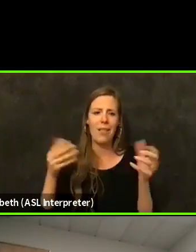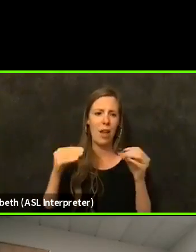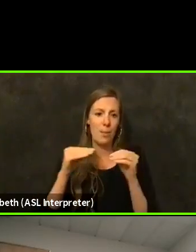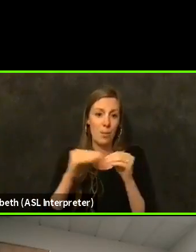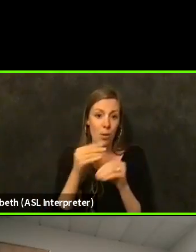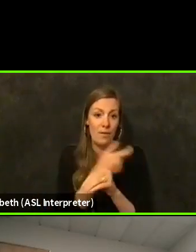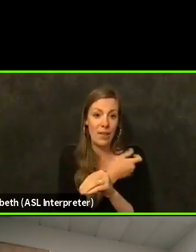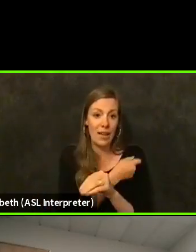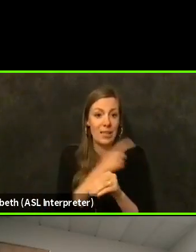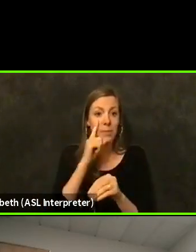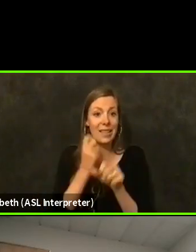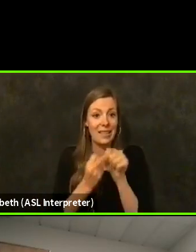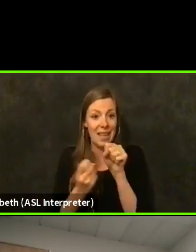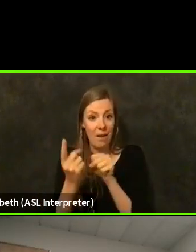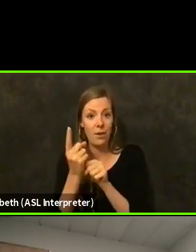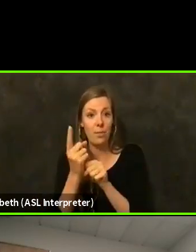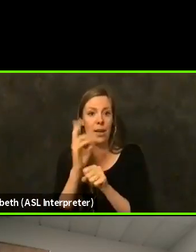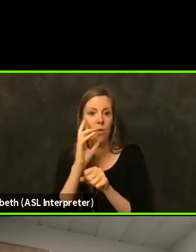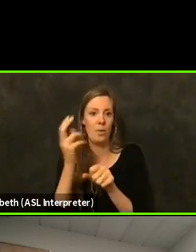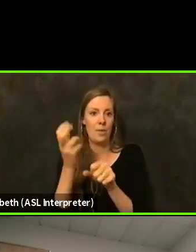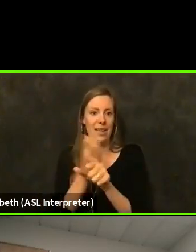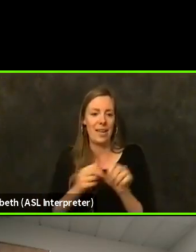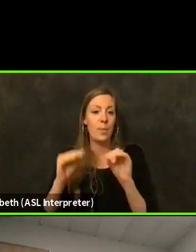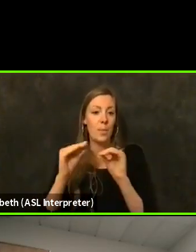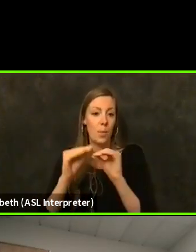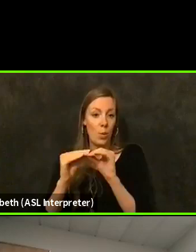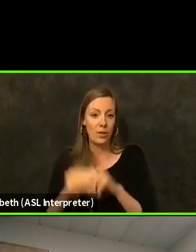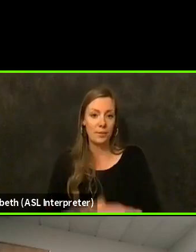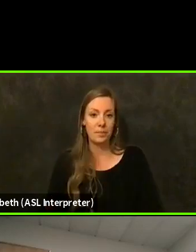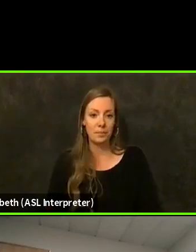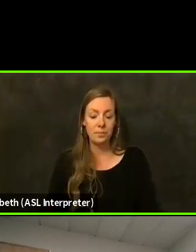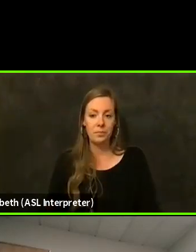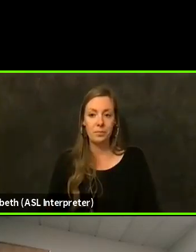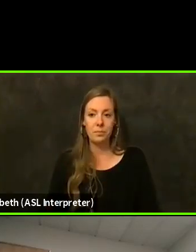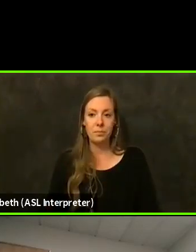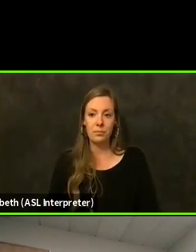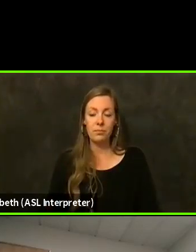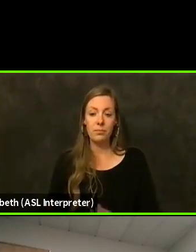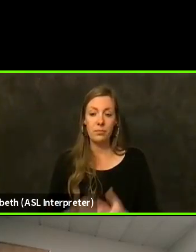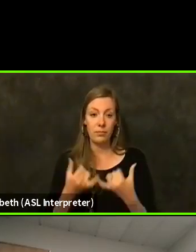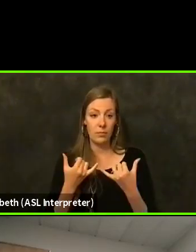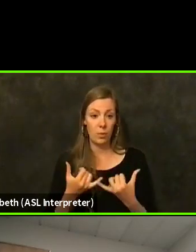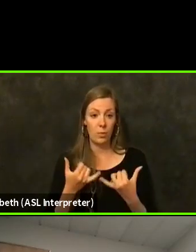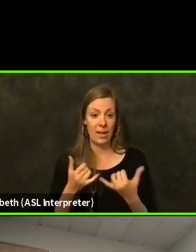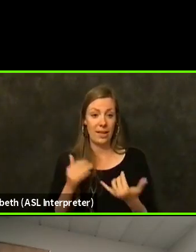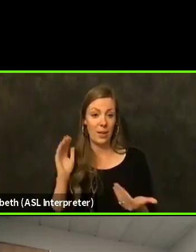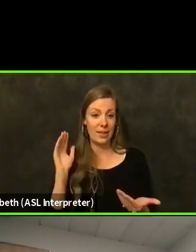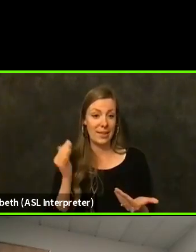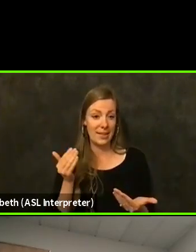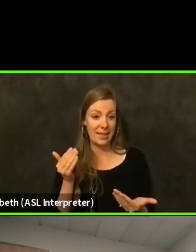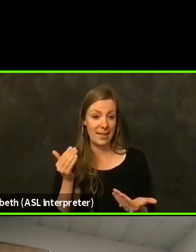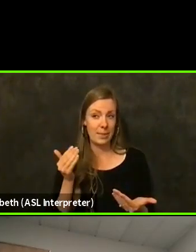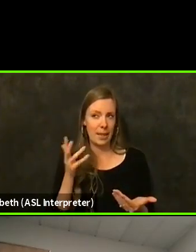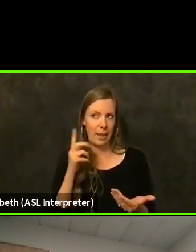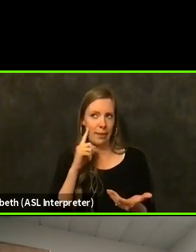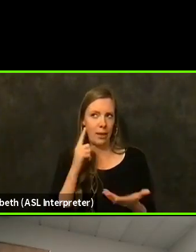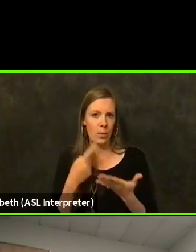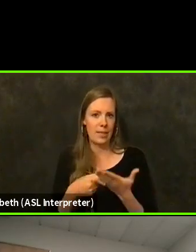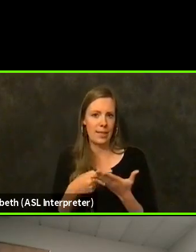because everybody is going to be getting that much more. Right now, it seems, as I think we may have discussed in the last press briefing,